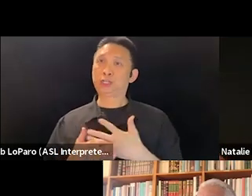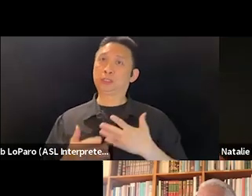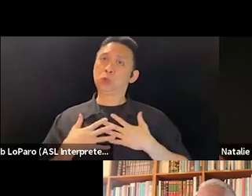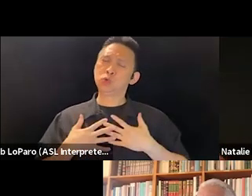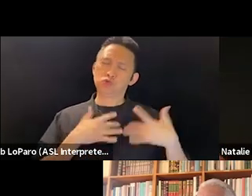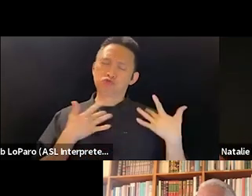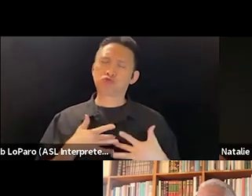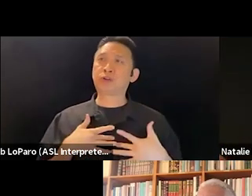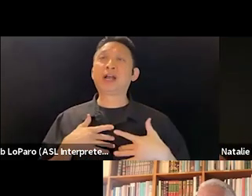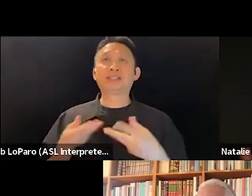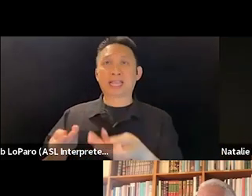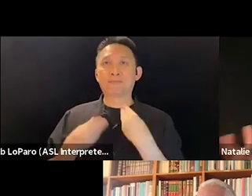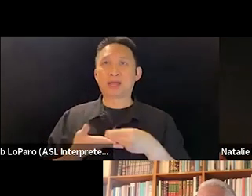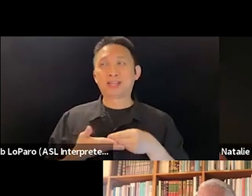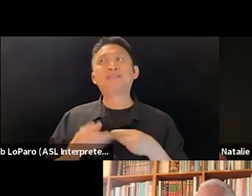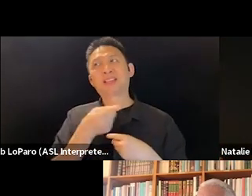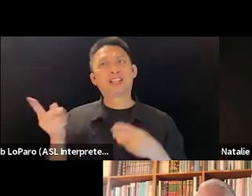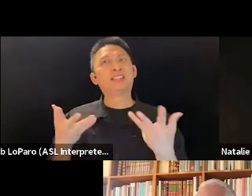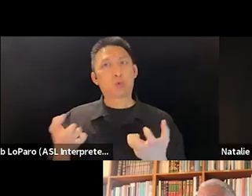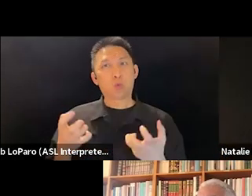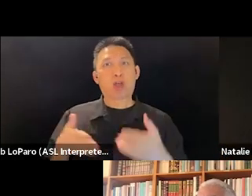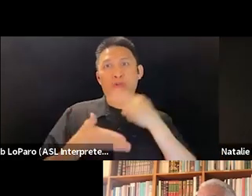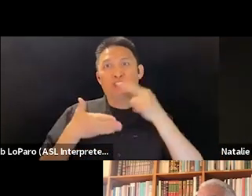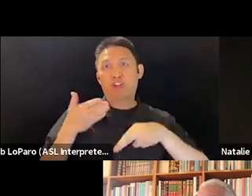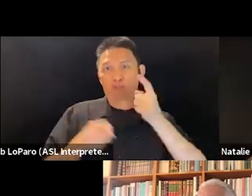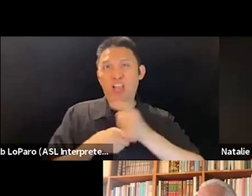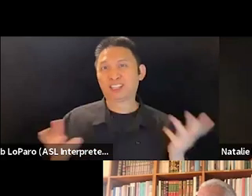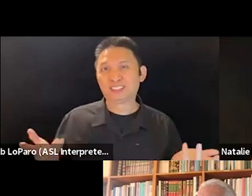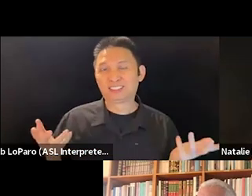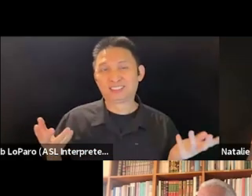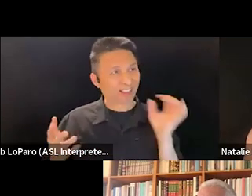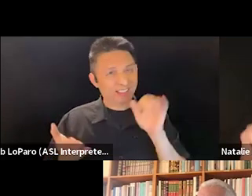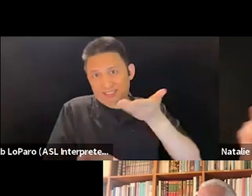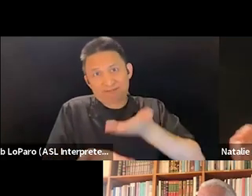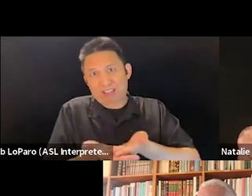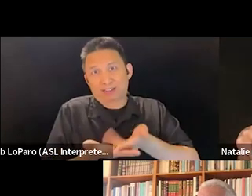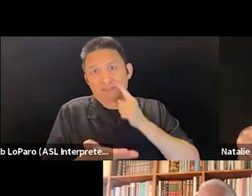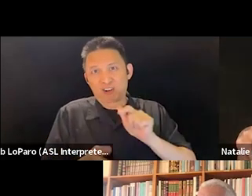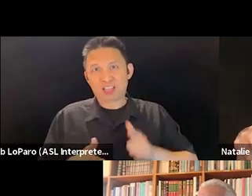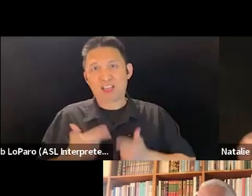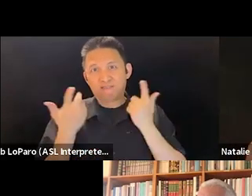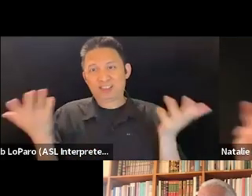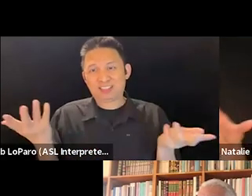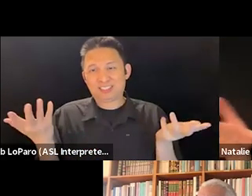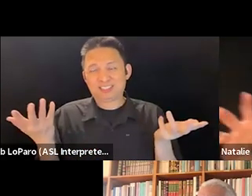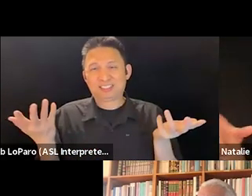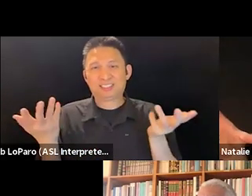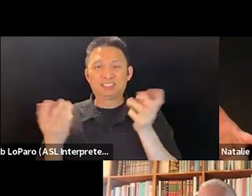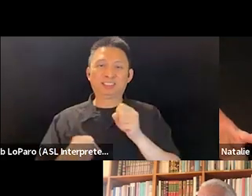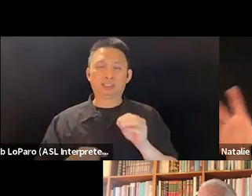for it, and that's just a fact of life, right? So I think what happens is you become, I mean I'm not gonna waste everyone's time here